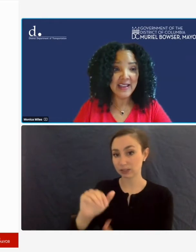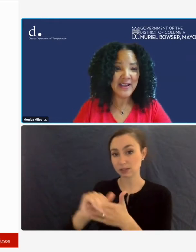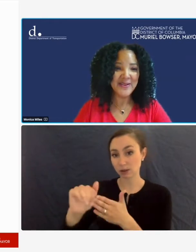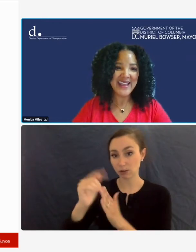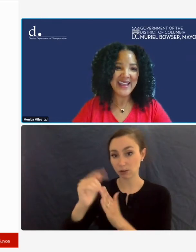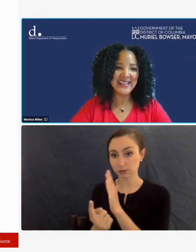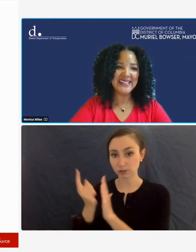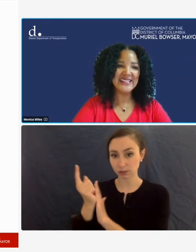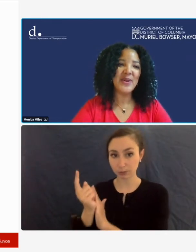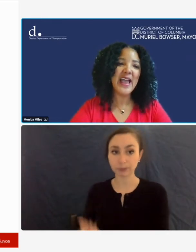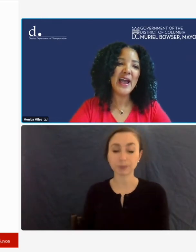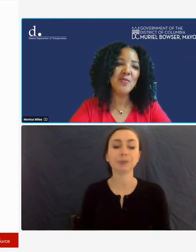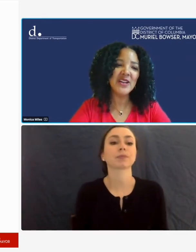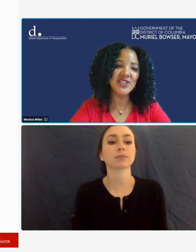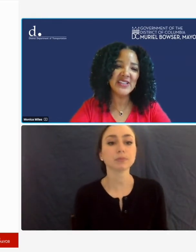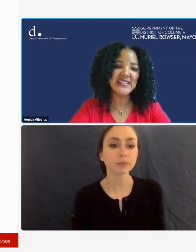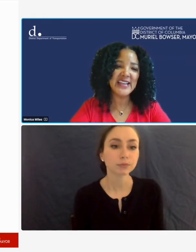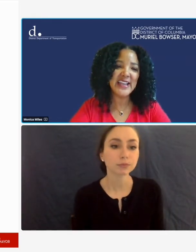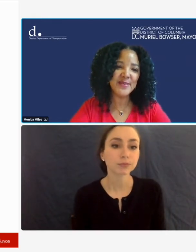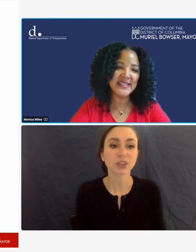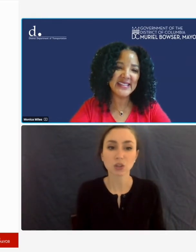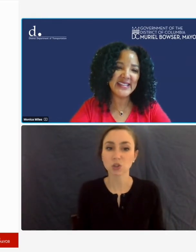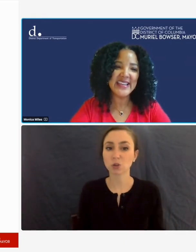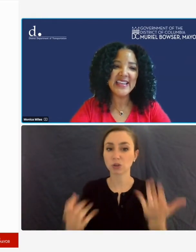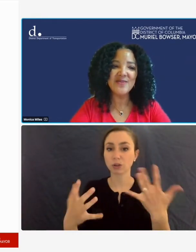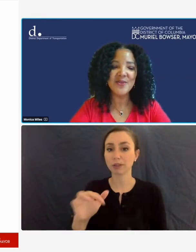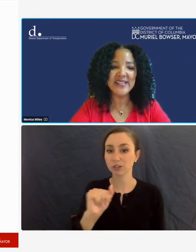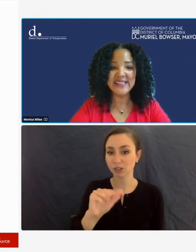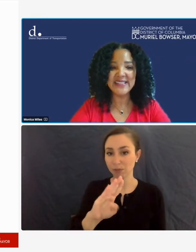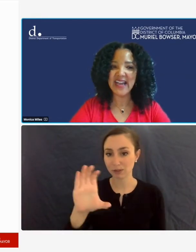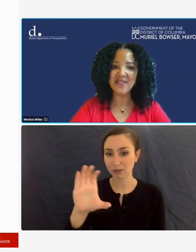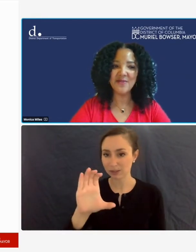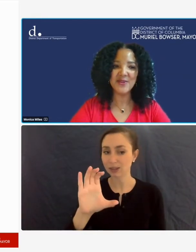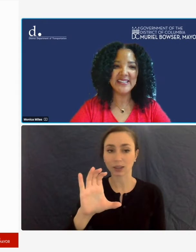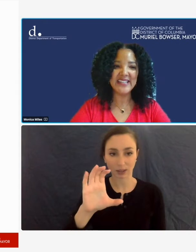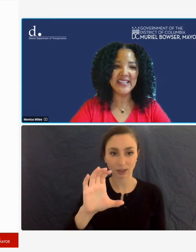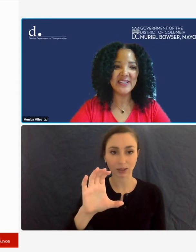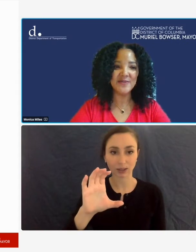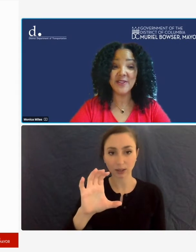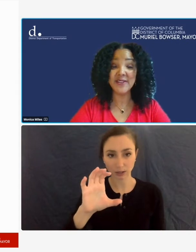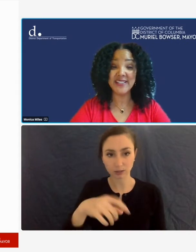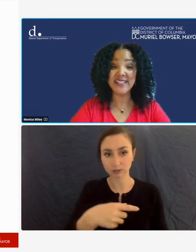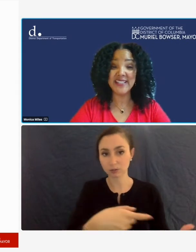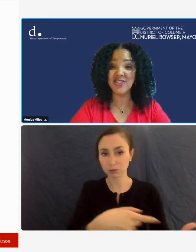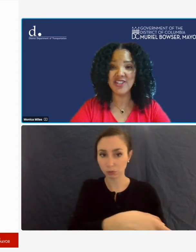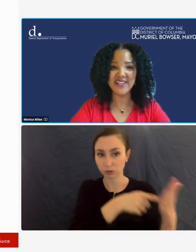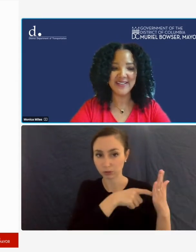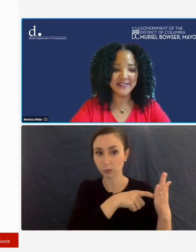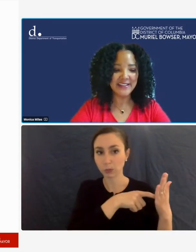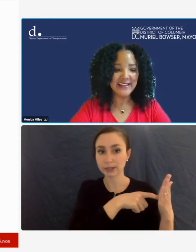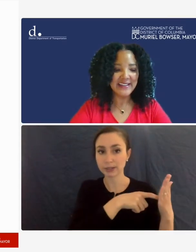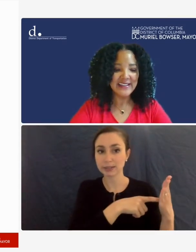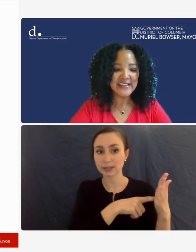okay so how much did abc invoice ddot for the senior for their senior engineer okay so we